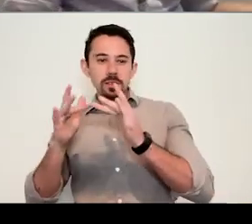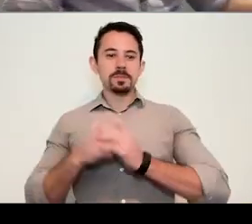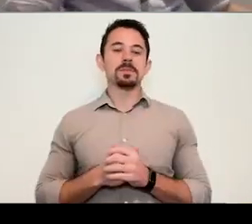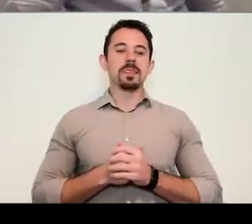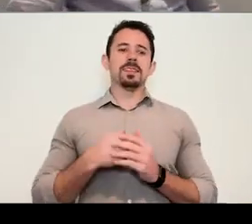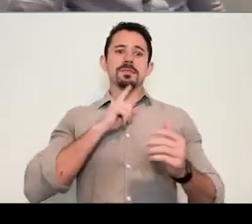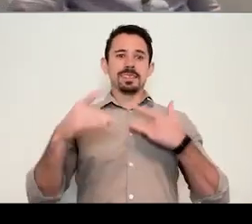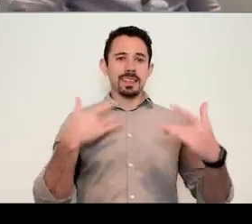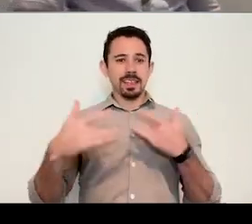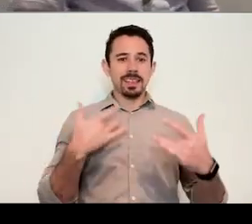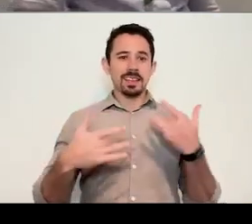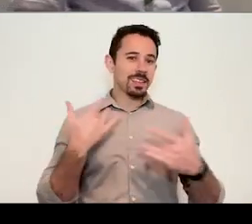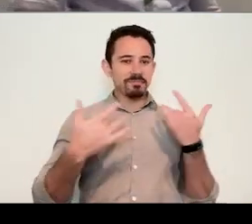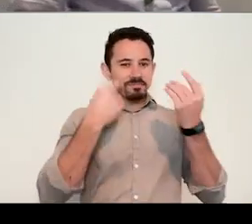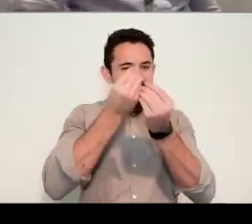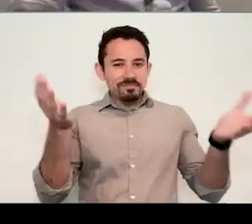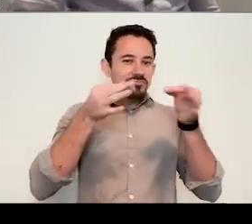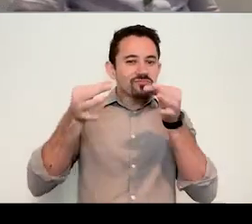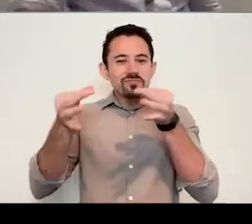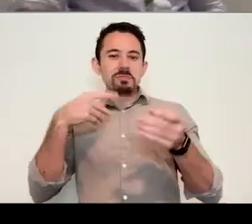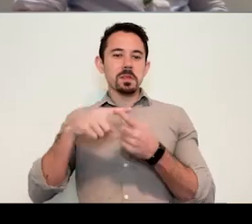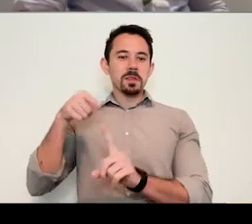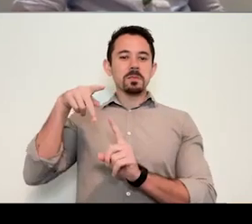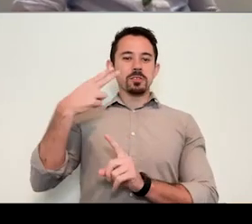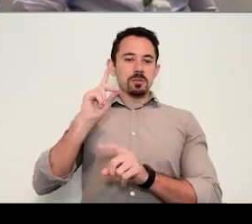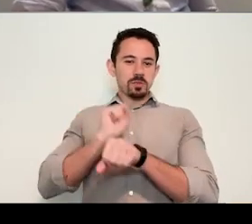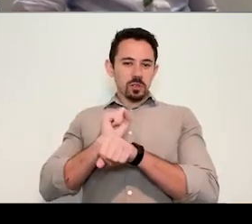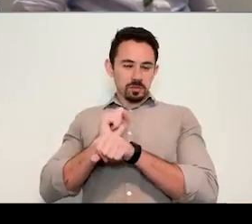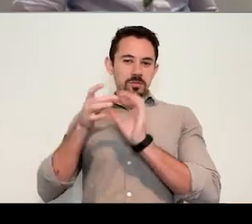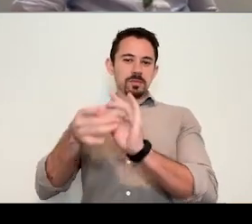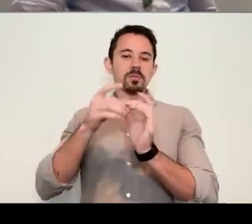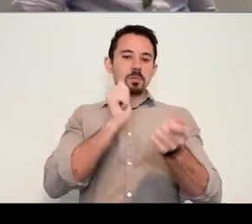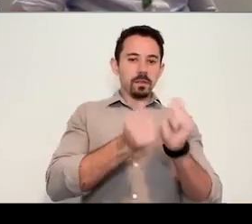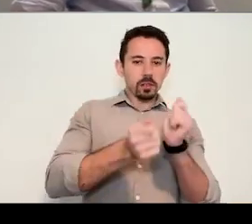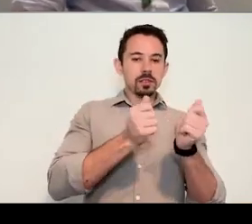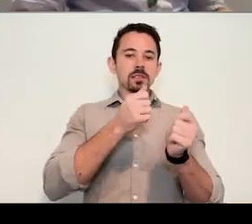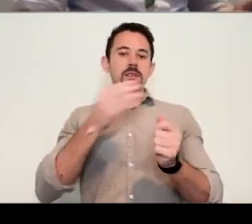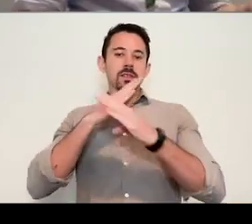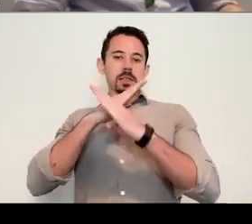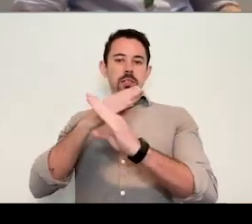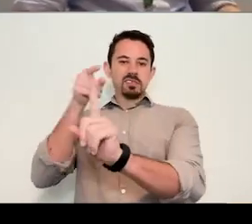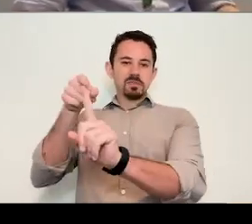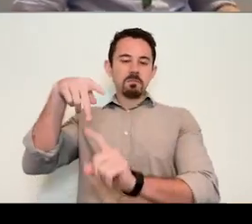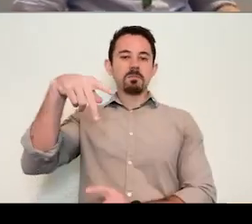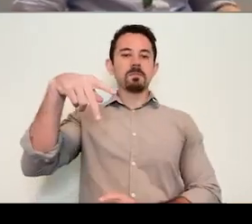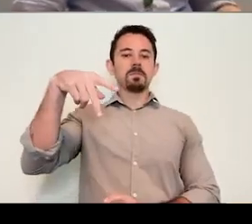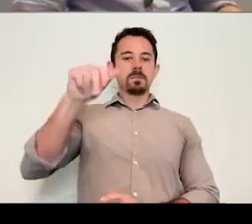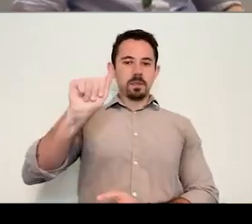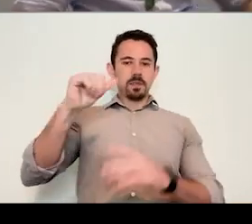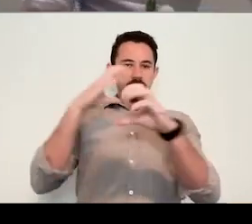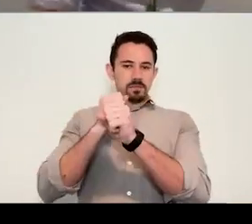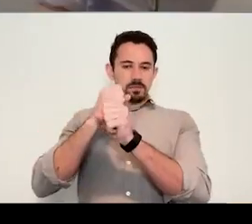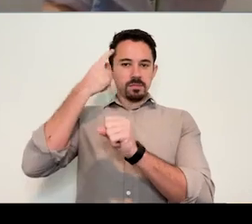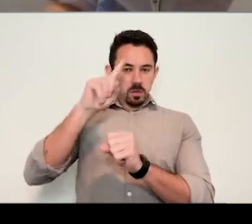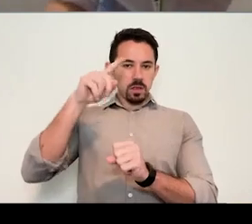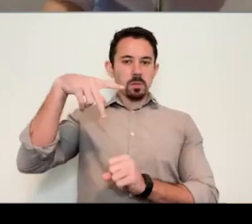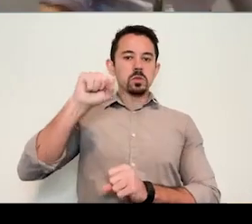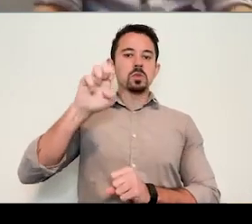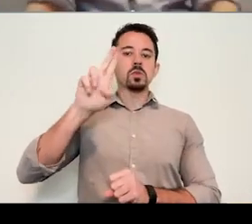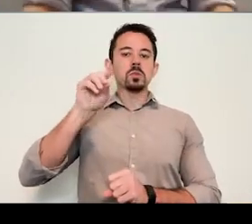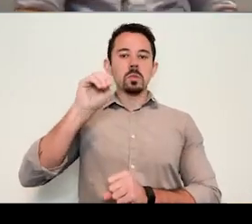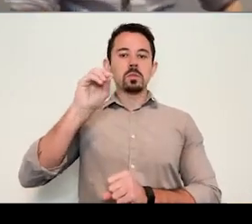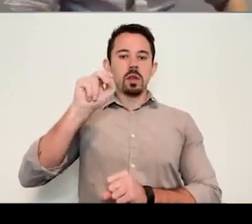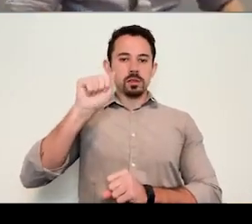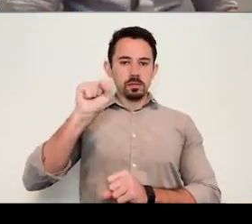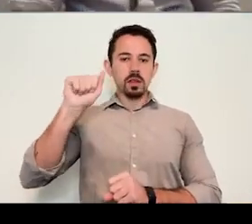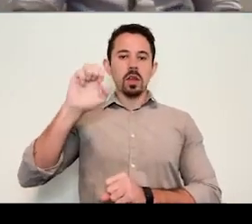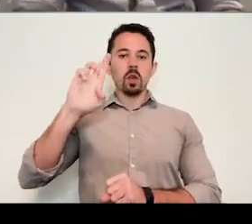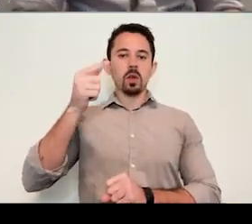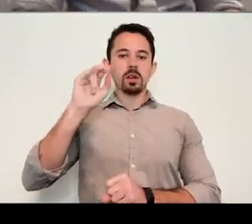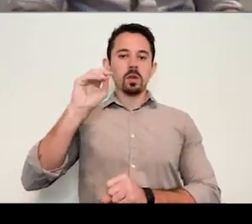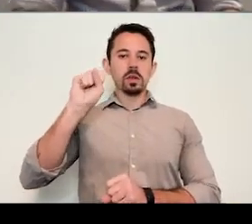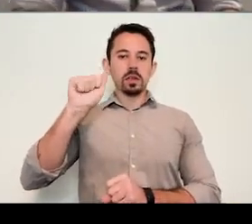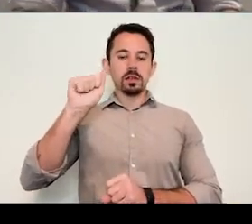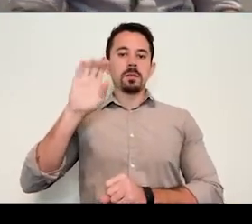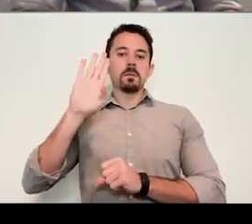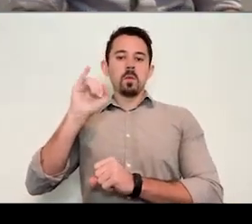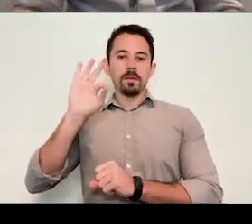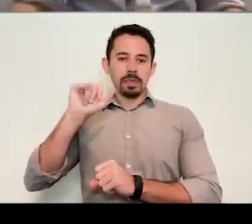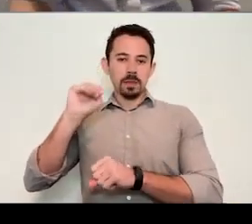excited to tell you all about the work I've done during my Ph.D.